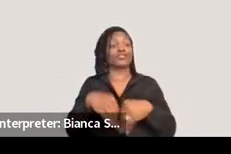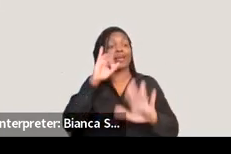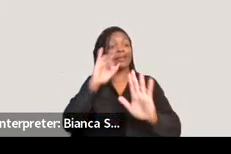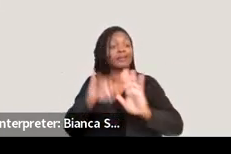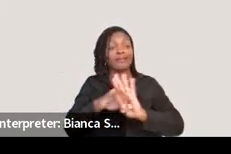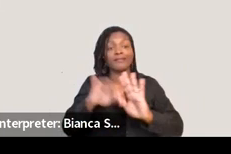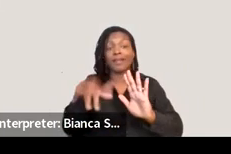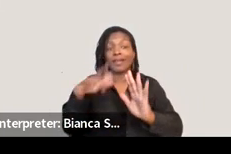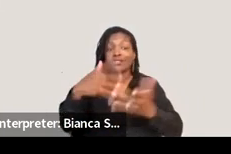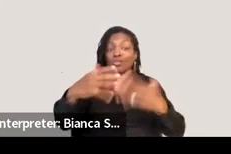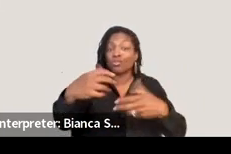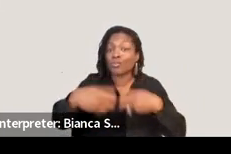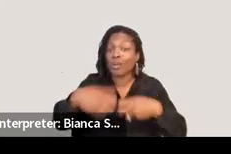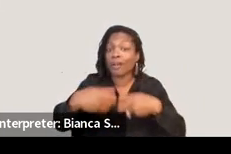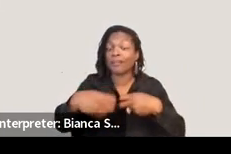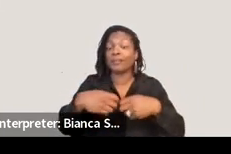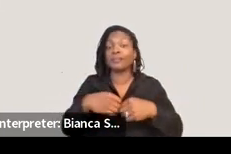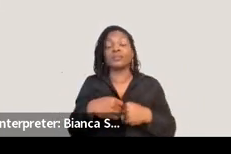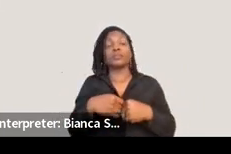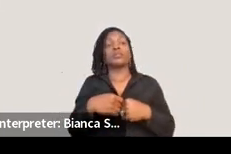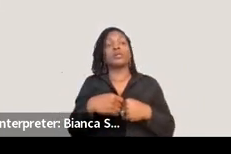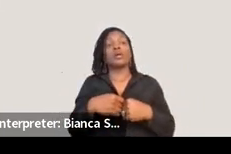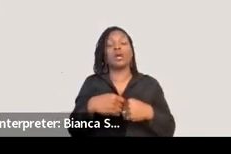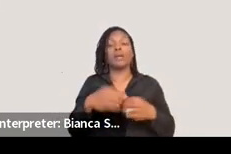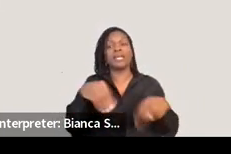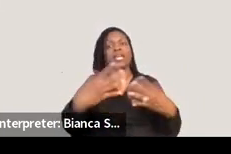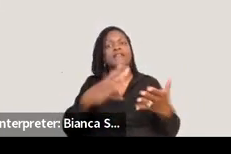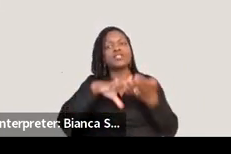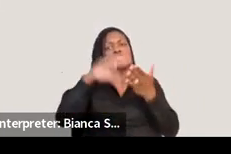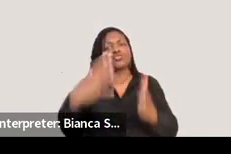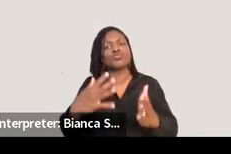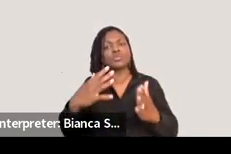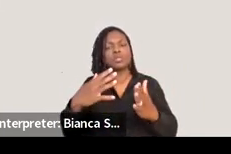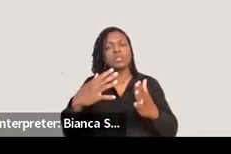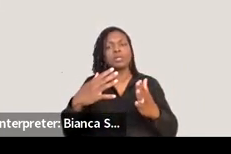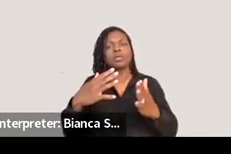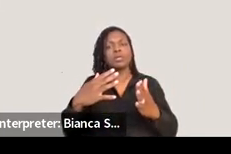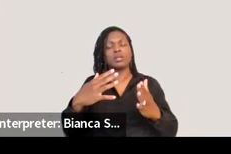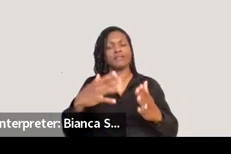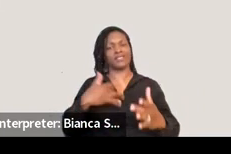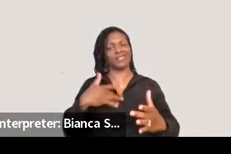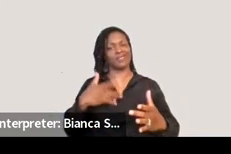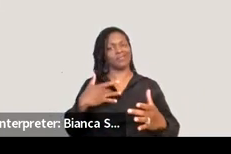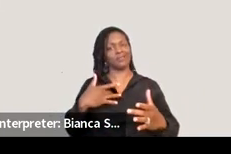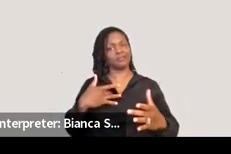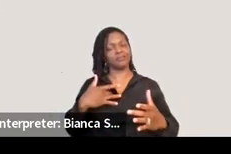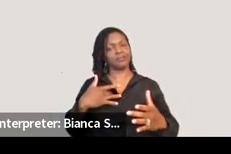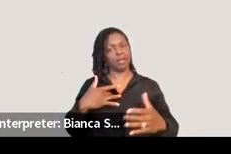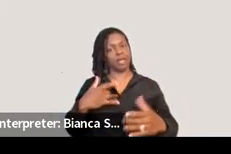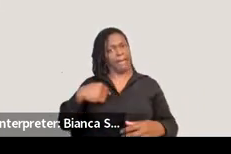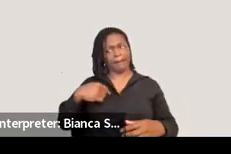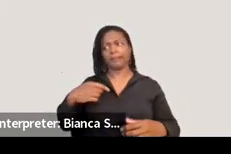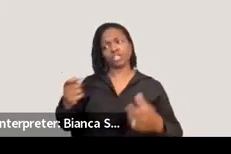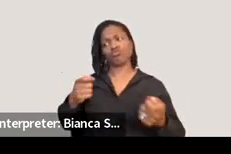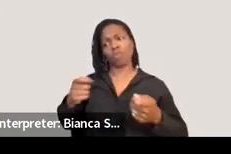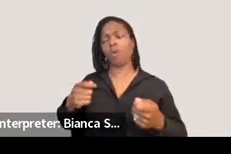Choose a response and evaluate the choice. So giving them that feeling a sense of control. So allowing them to pick the things that they might be interested in that will benefit them in the long run.